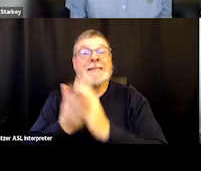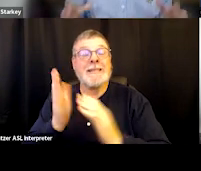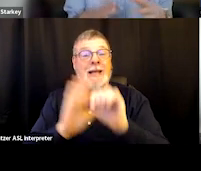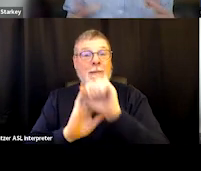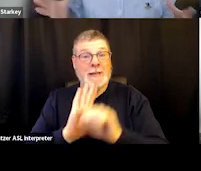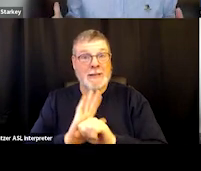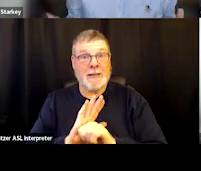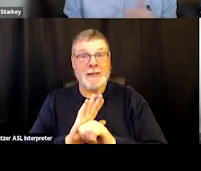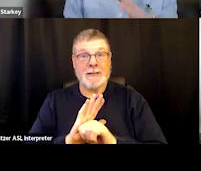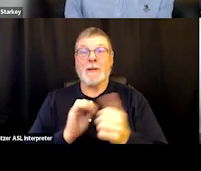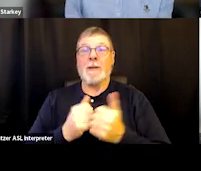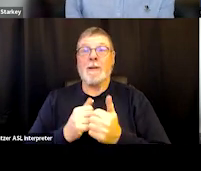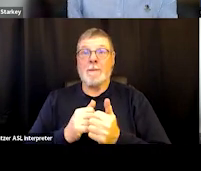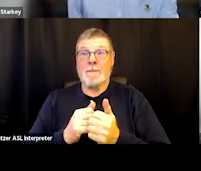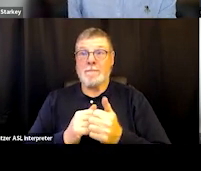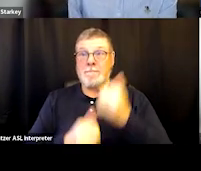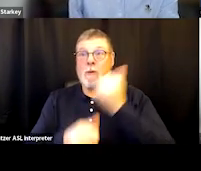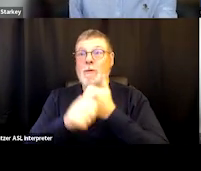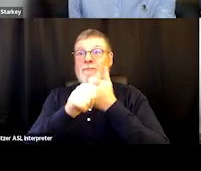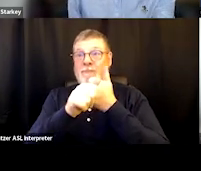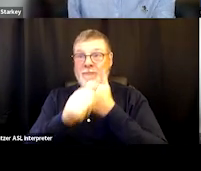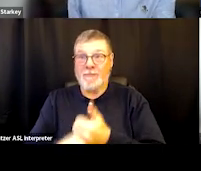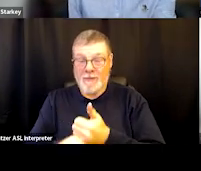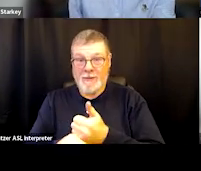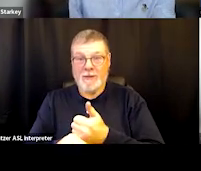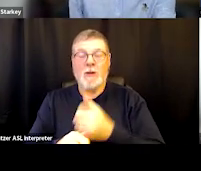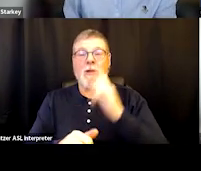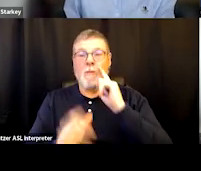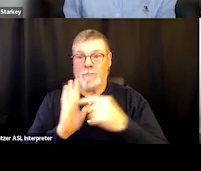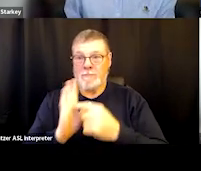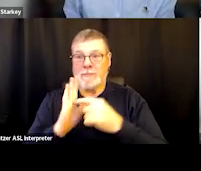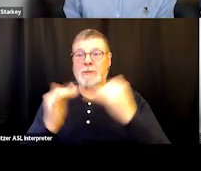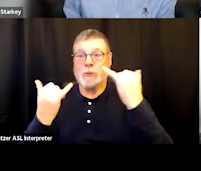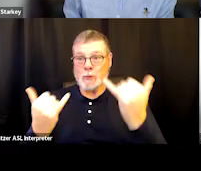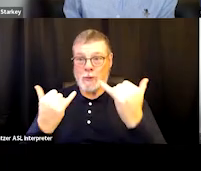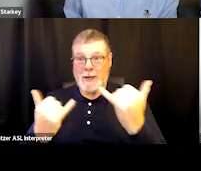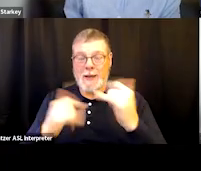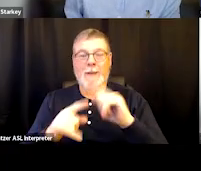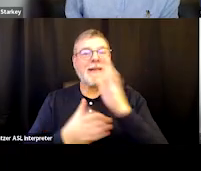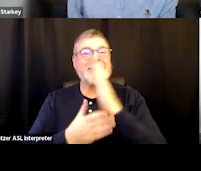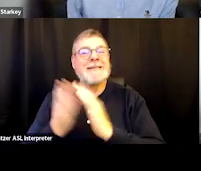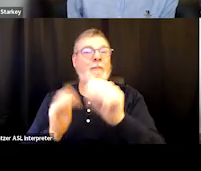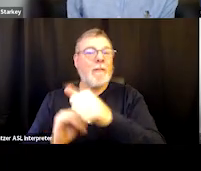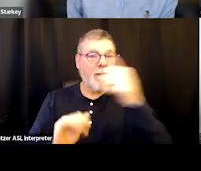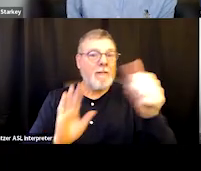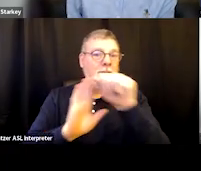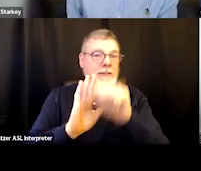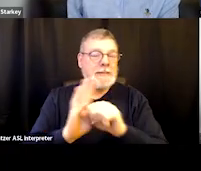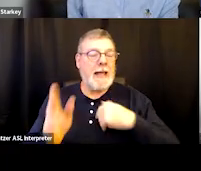While most of the country follows the model we will be presenting today, some states have specific guidance that they want you to follow